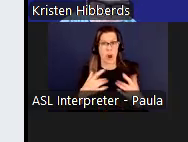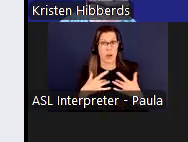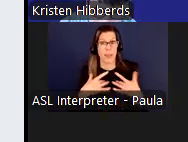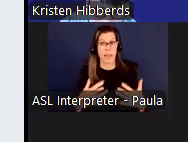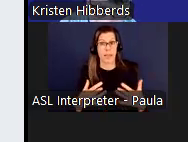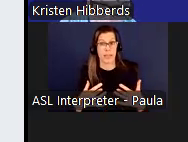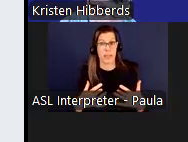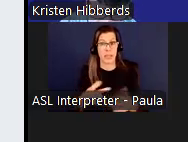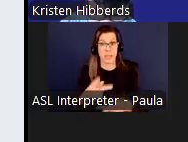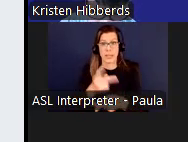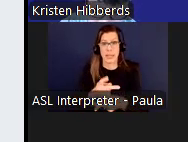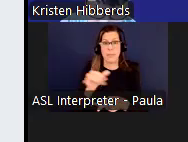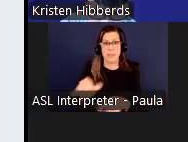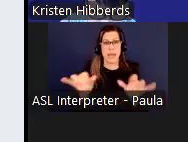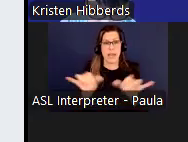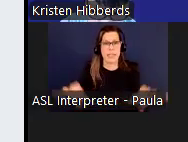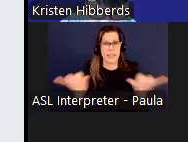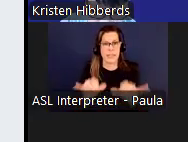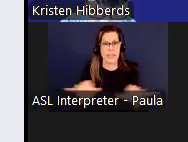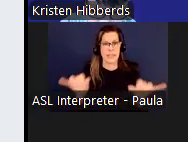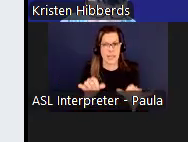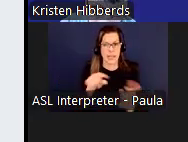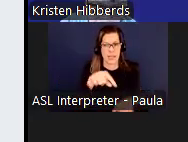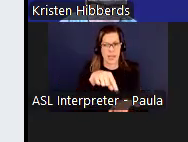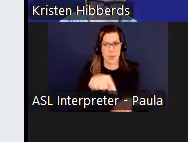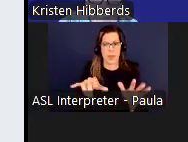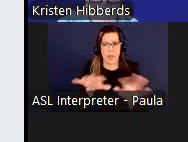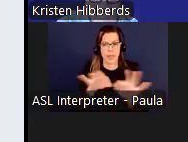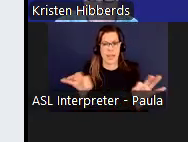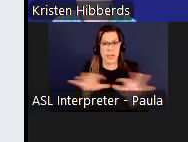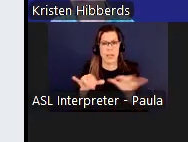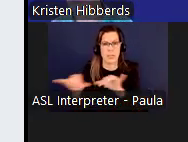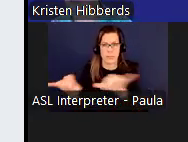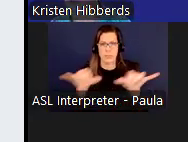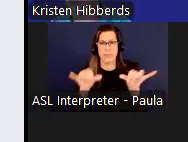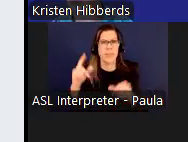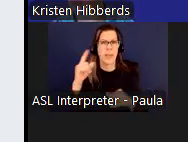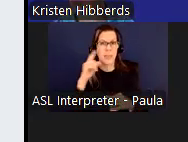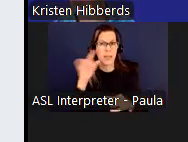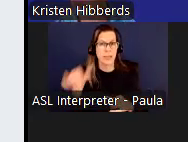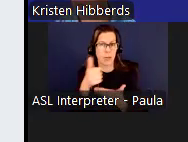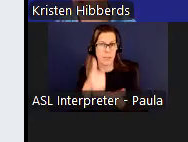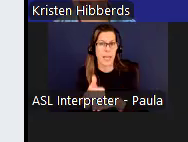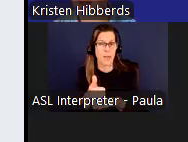keeping that consistency in the language across the board, I think would be helpful. OK.